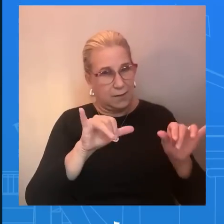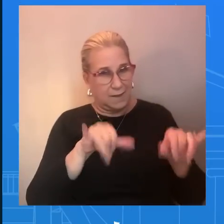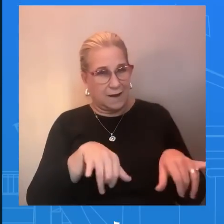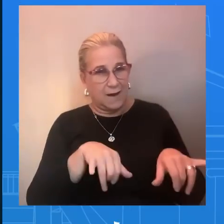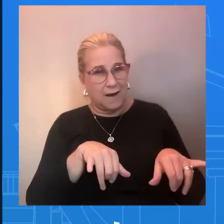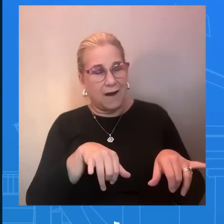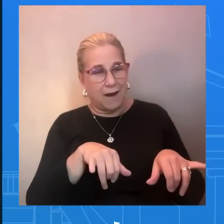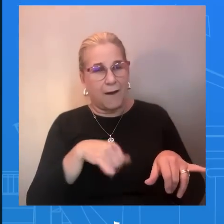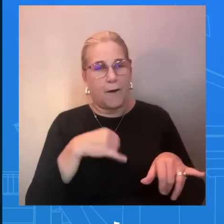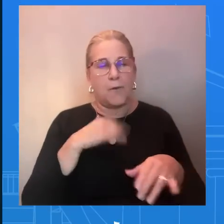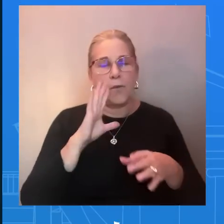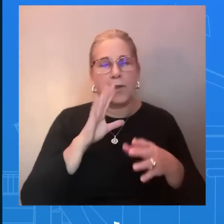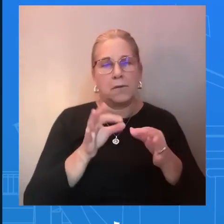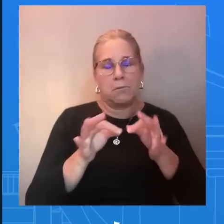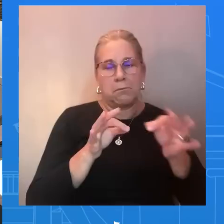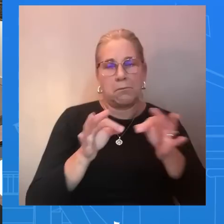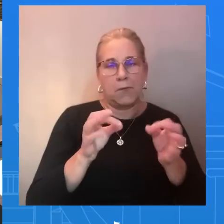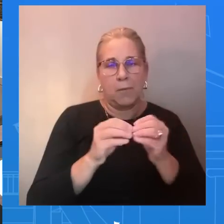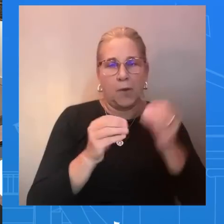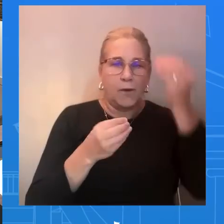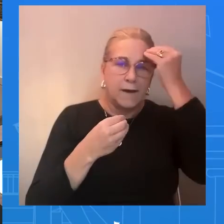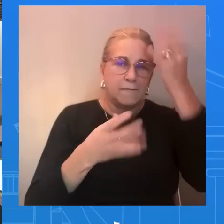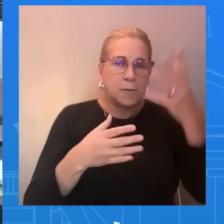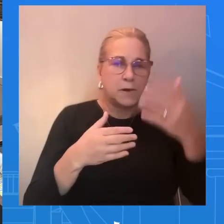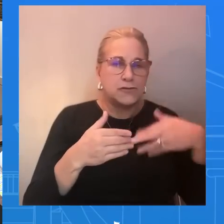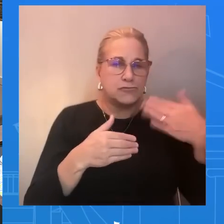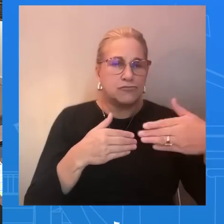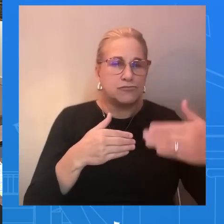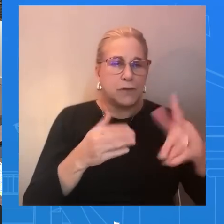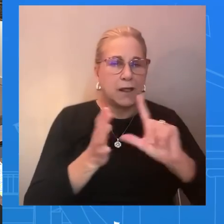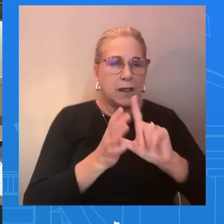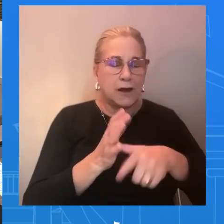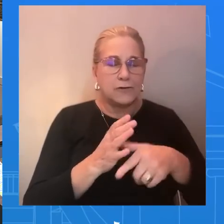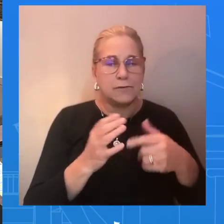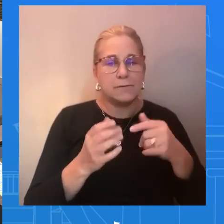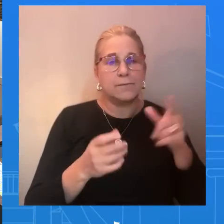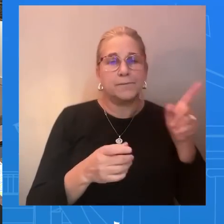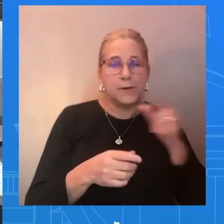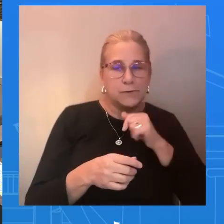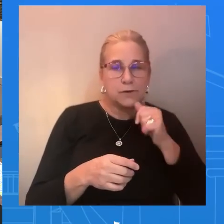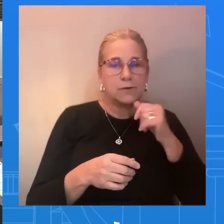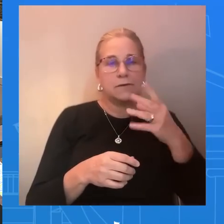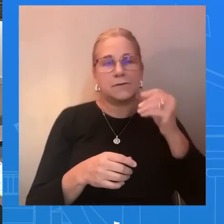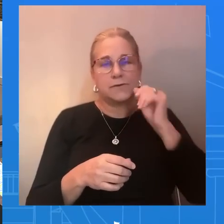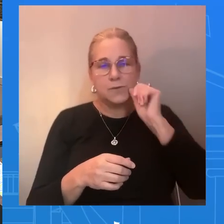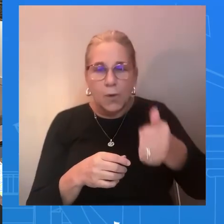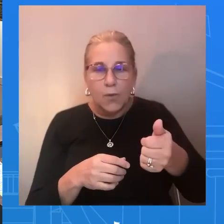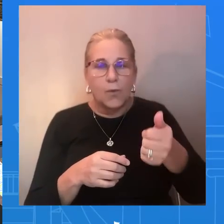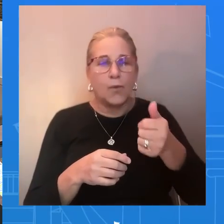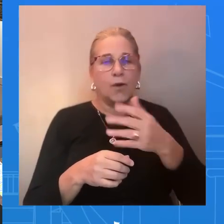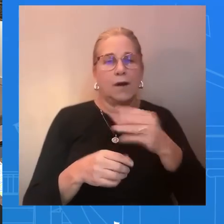The Press: Thank you. Ms. Jean-Pierre: And we fix -- The Press: Apologies. Can you clarify one thing? Ms. Jean-Pierre: Yeah. The Press: You just said the president -- Ms. Jean-Pierre: Sure. The Press: -- after you were talking about New Hampshire,